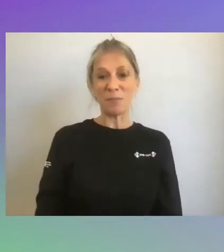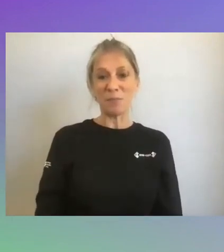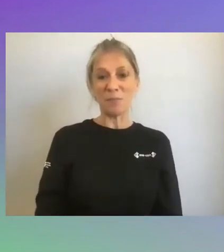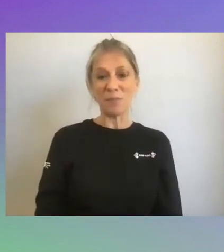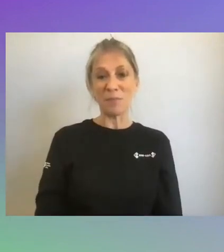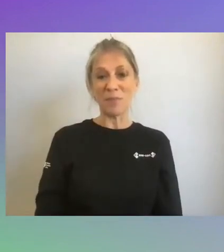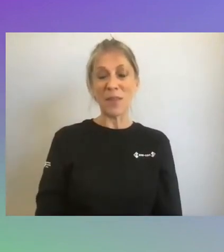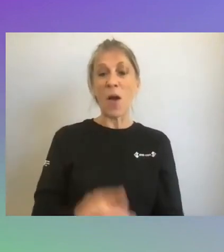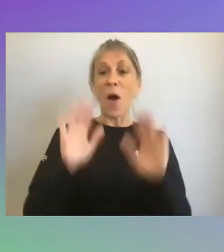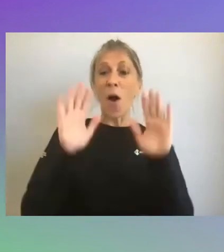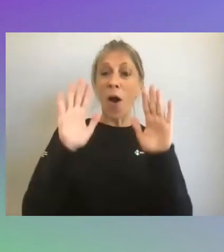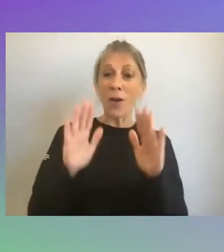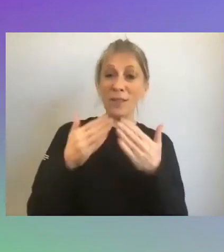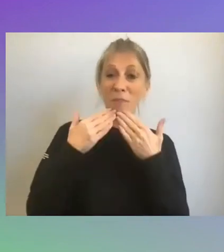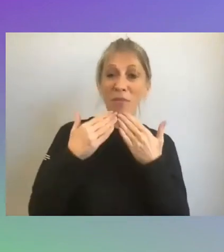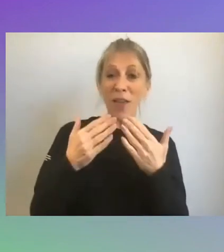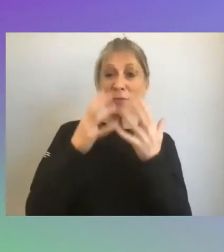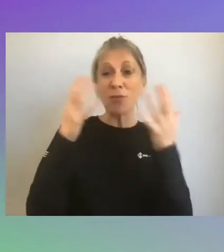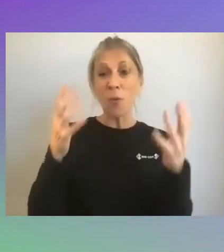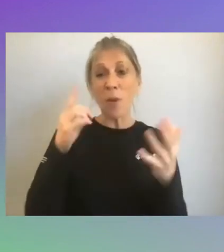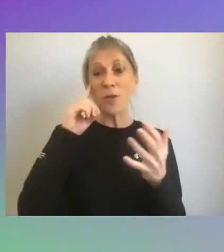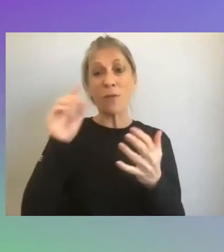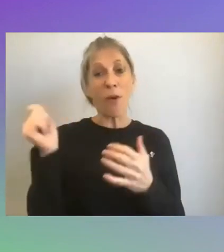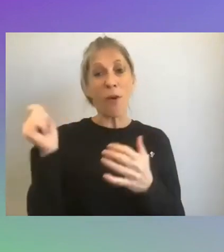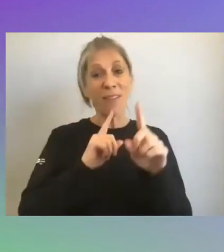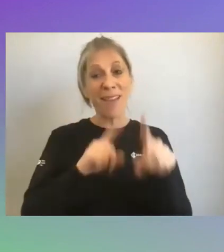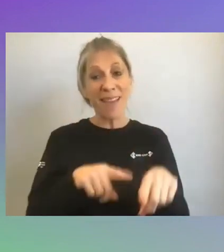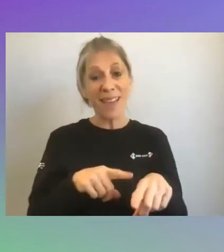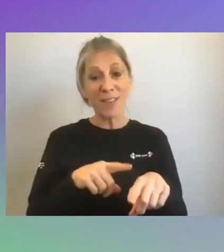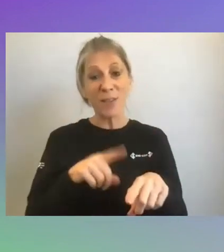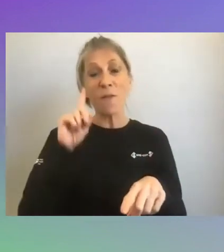awesome. Yeah. Thank you for the insightful answers. And for a